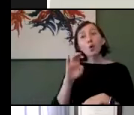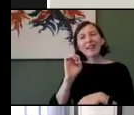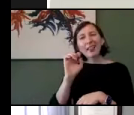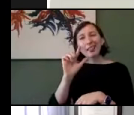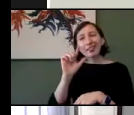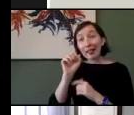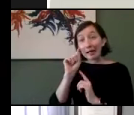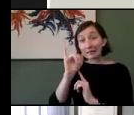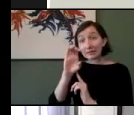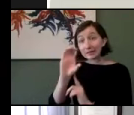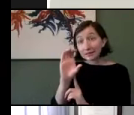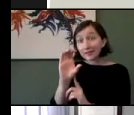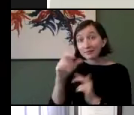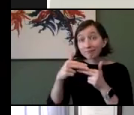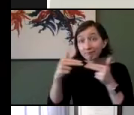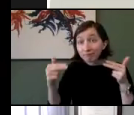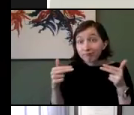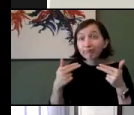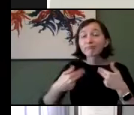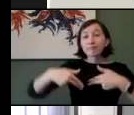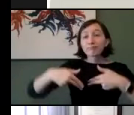across the back of the head instead of the ear loops.